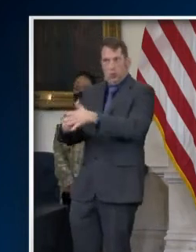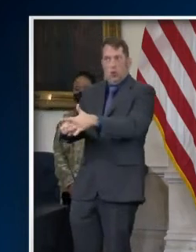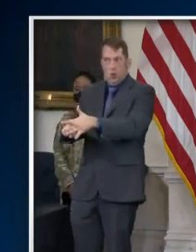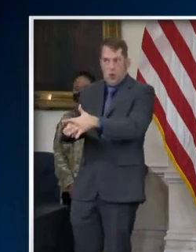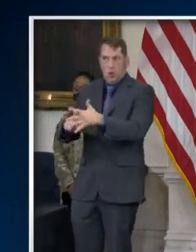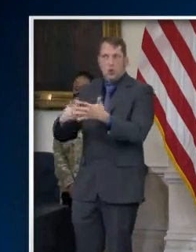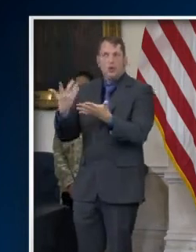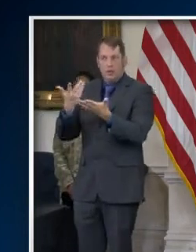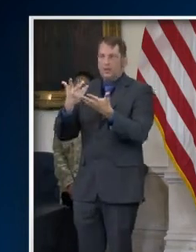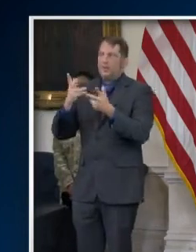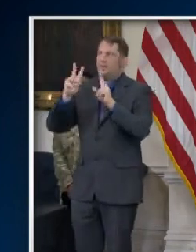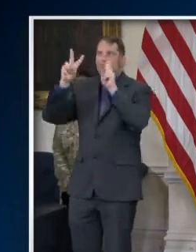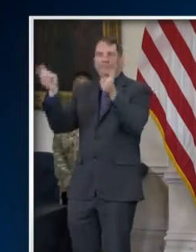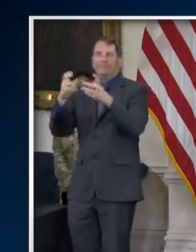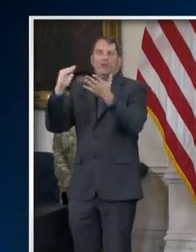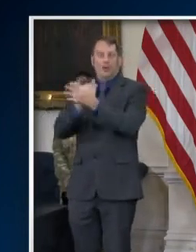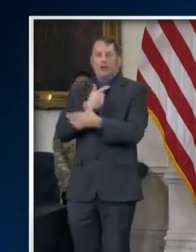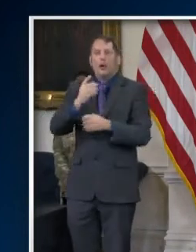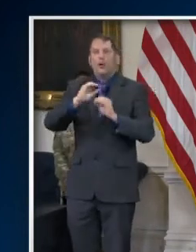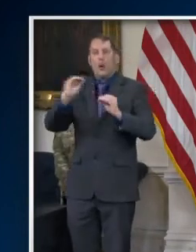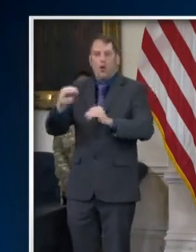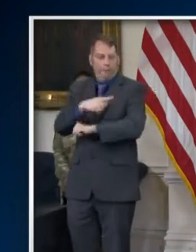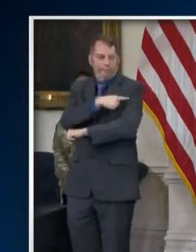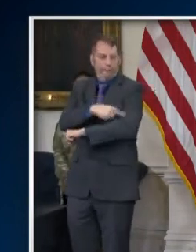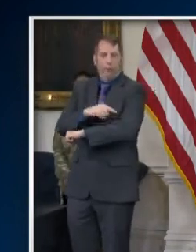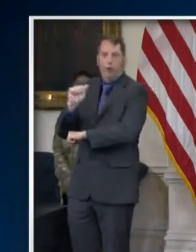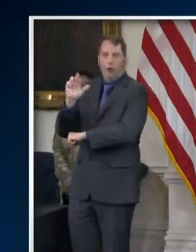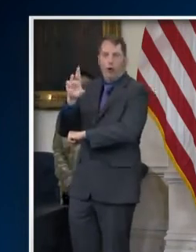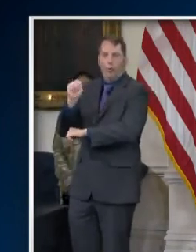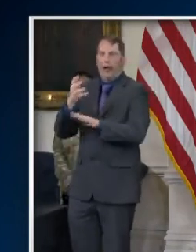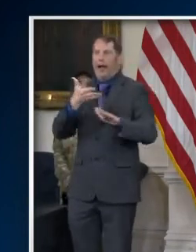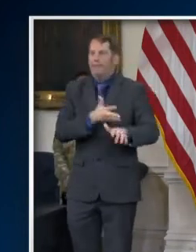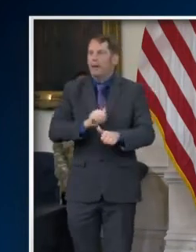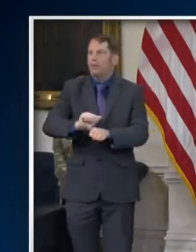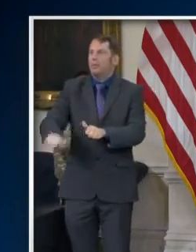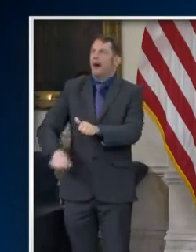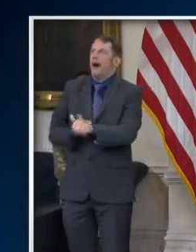TO FURTHER THAT GOAL, TODAY WE ARE LAUNCHING A SERIES OF NEW NO